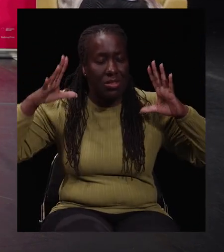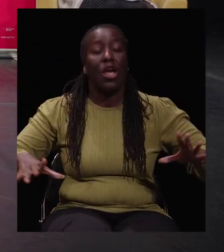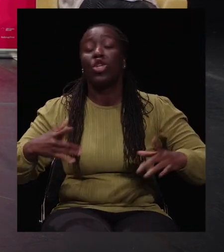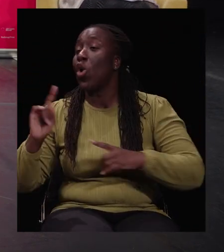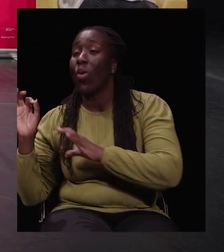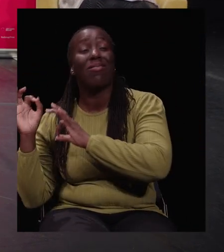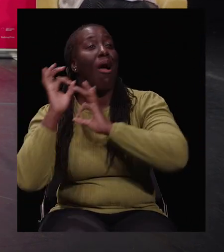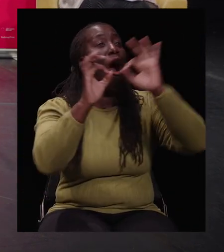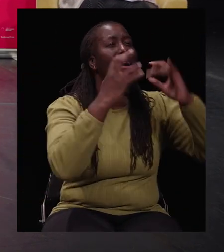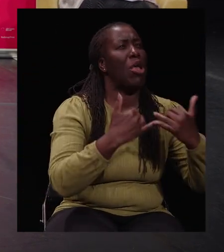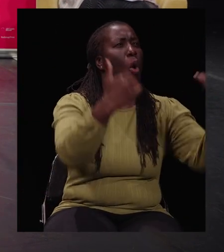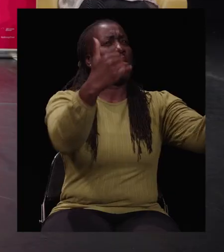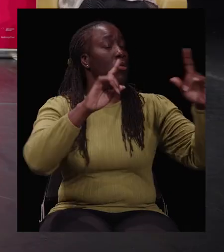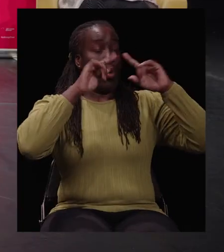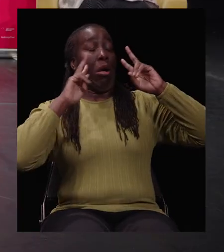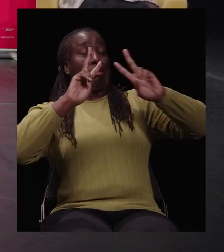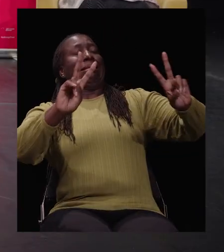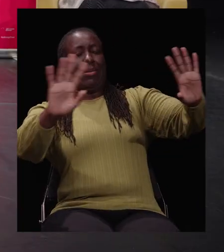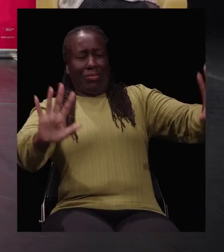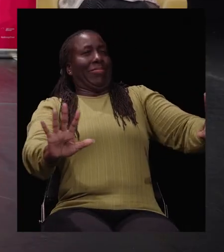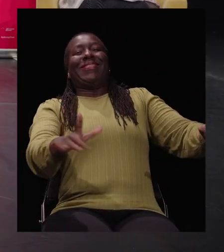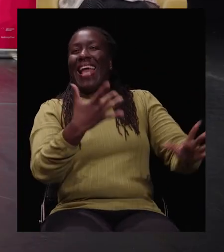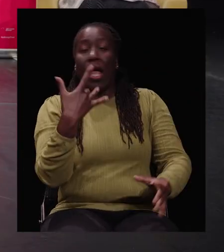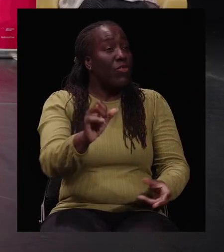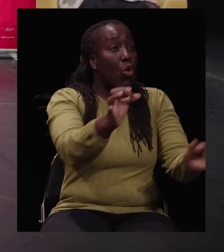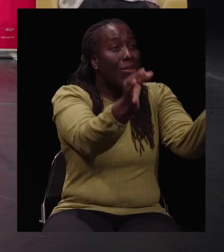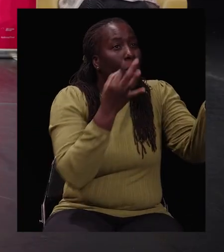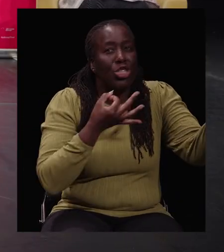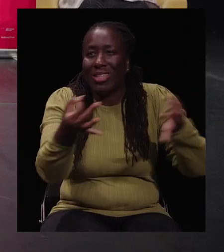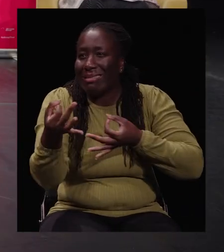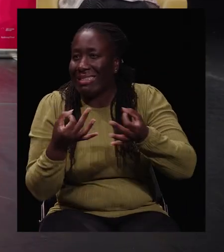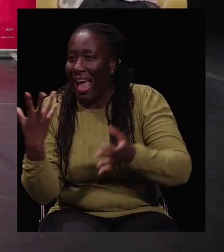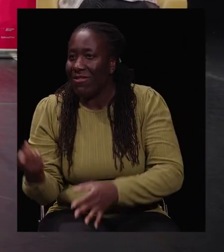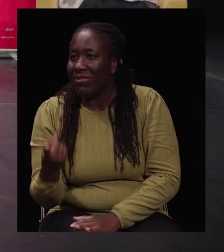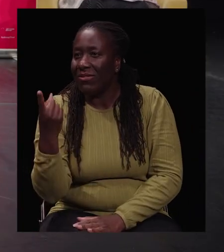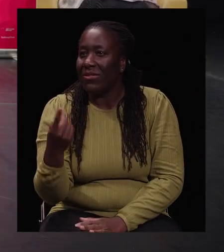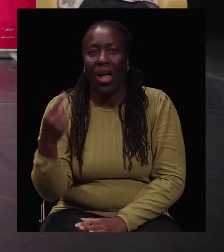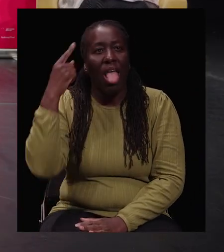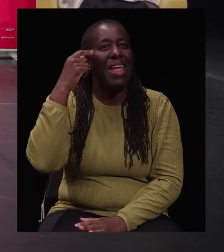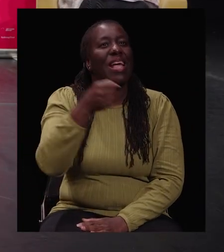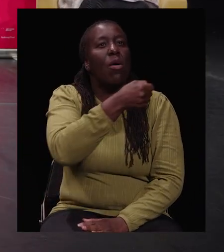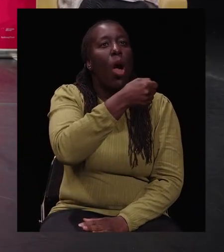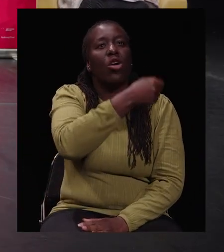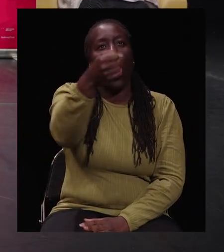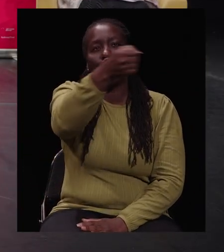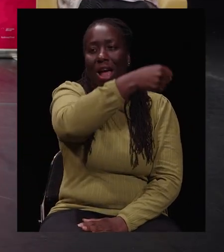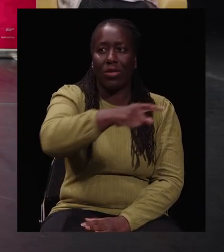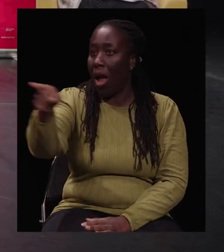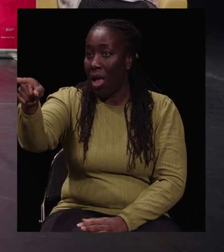That we can't see. Has anyone got questions? I think there's a roving microphone. There's one whipped up right in the front.